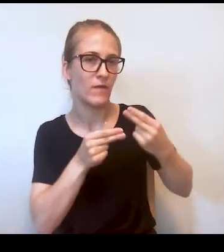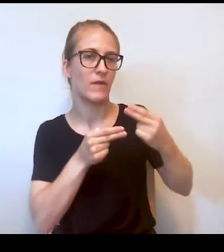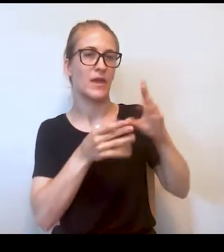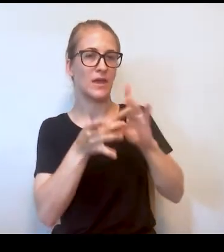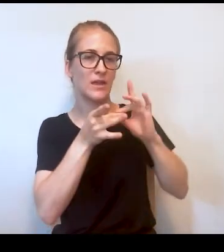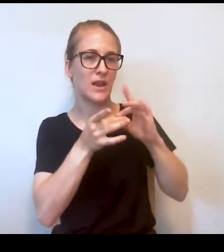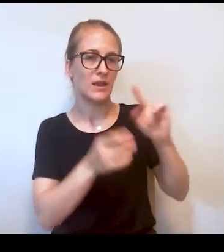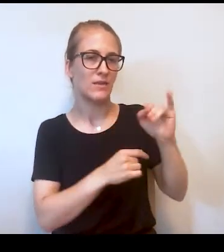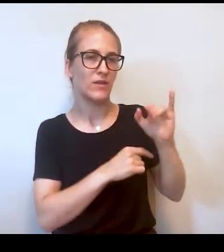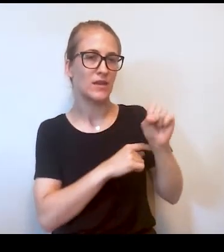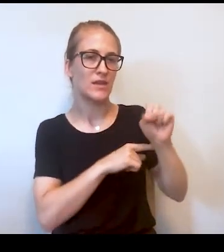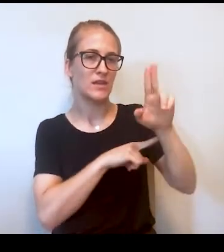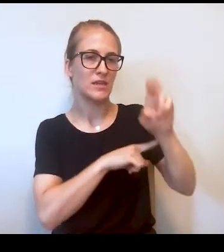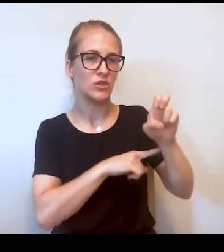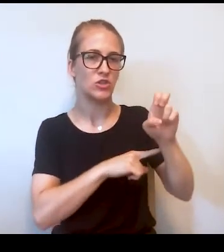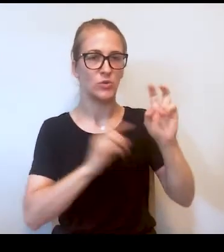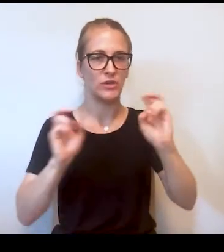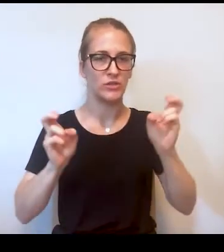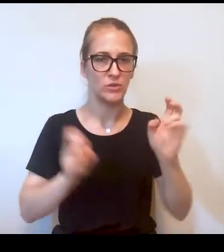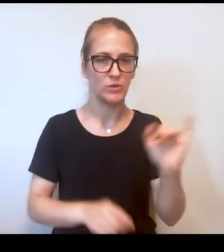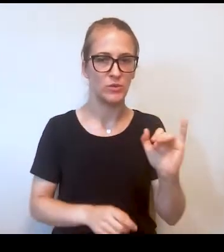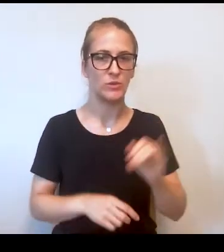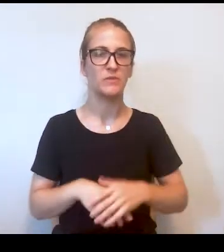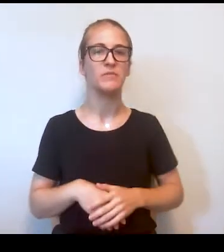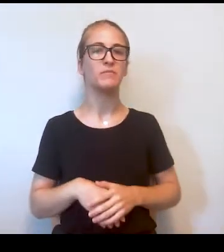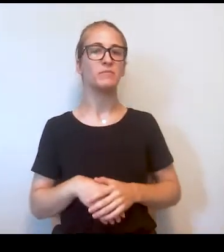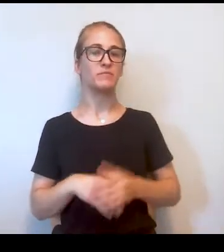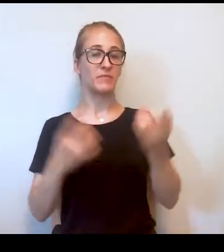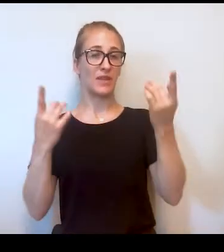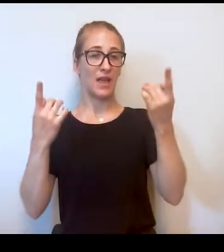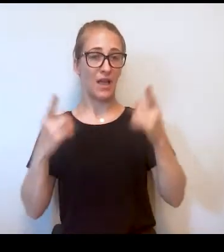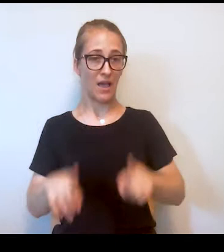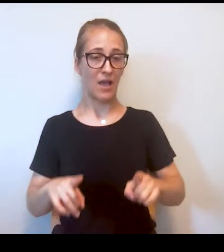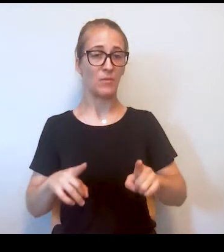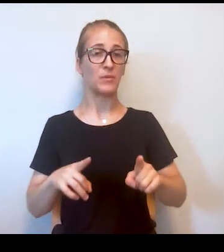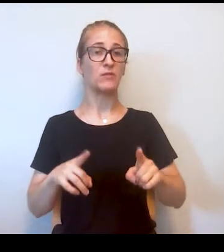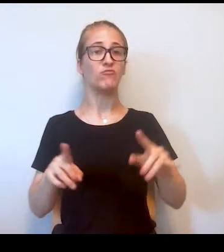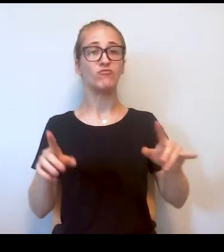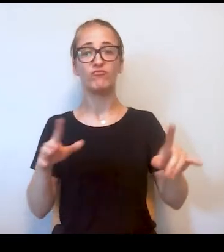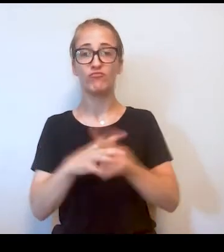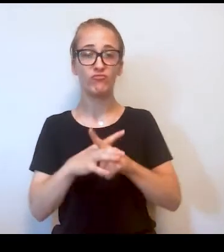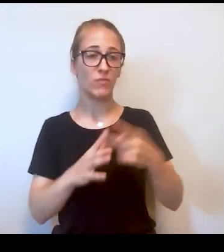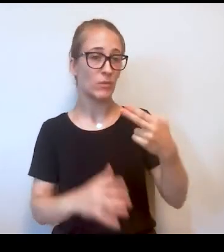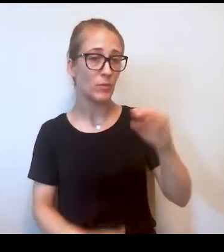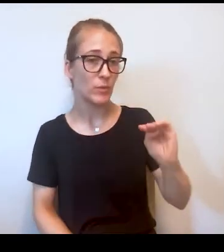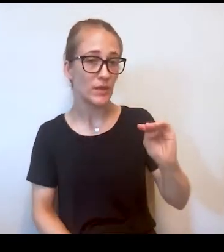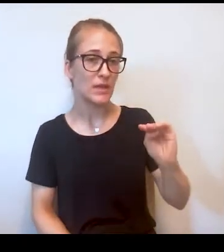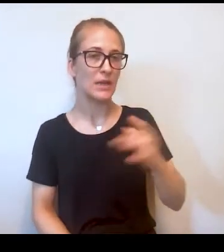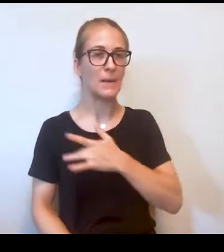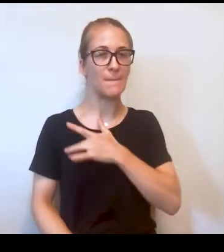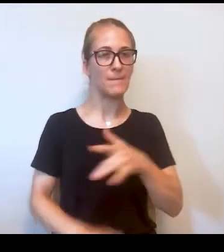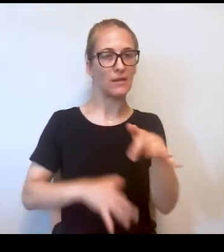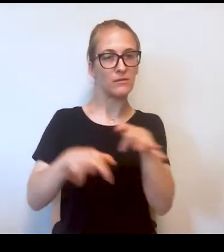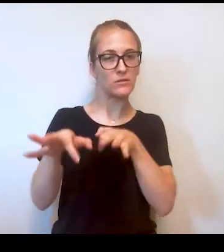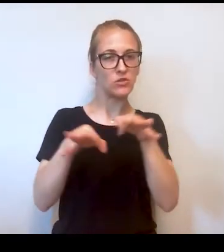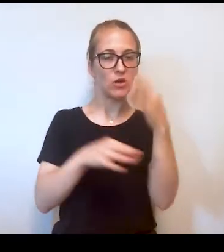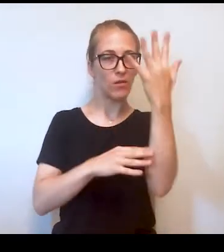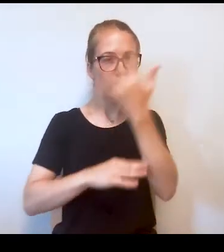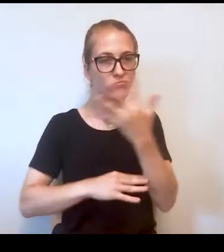When hypermobility is used, it is generally only identifying the aesthetic of what that looks like